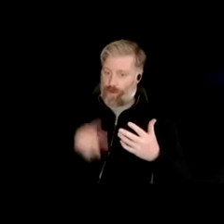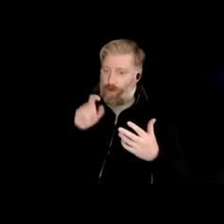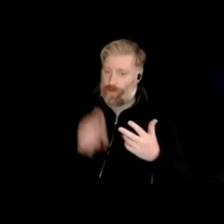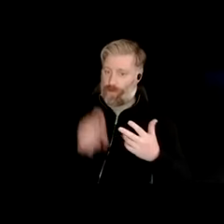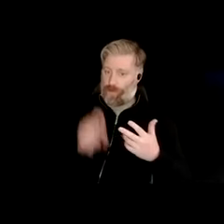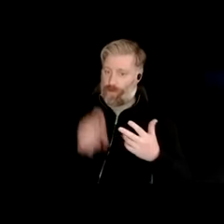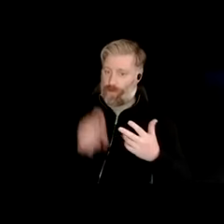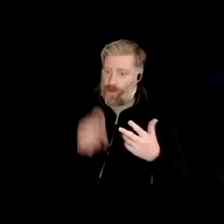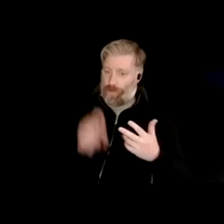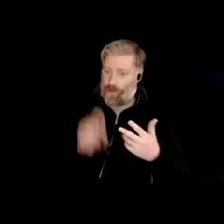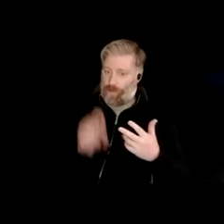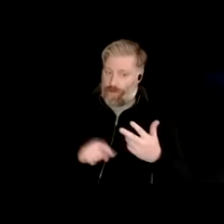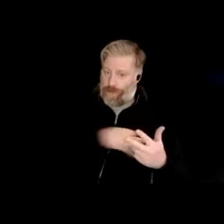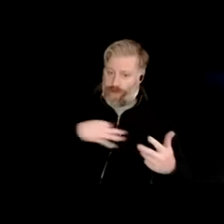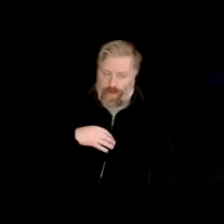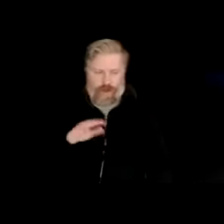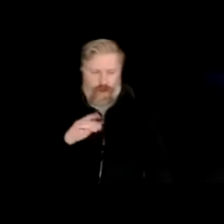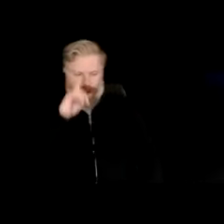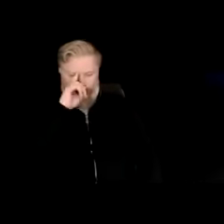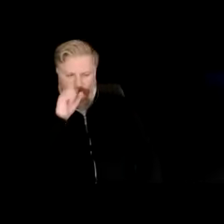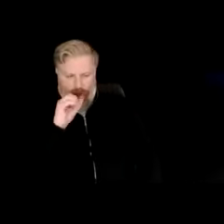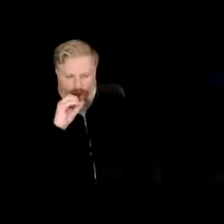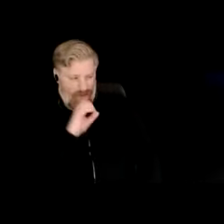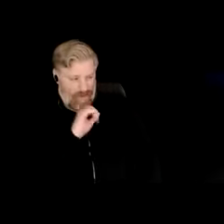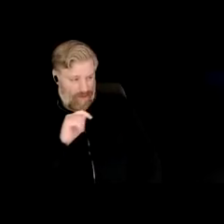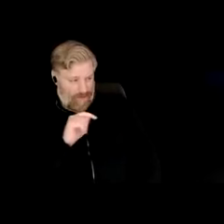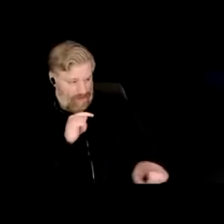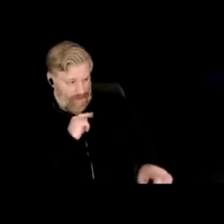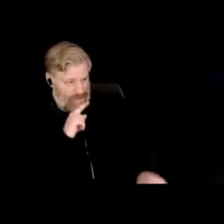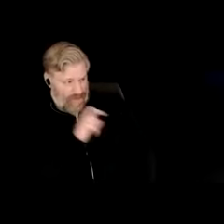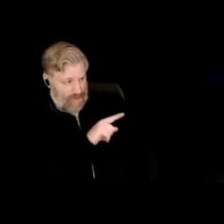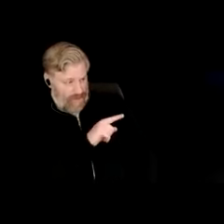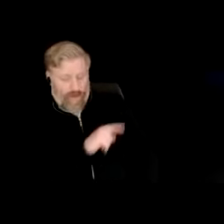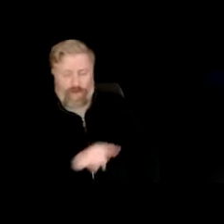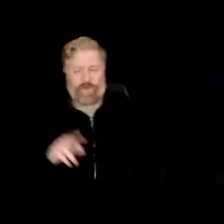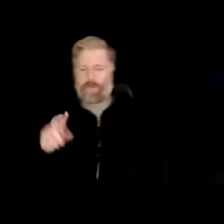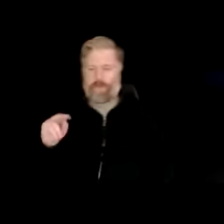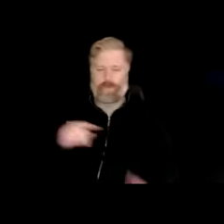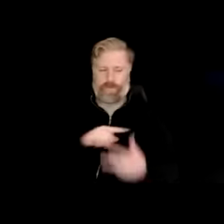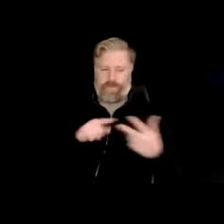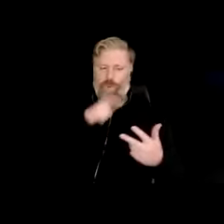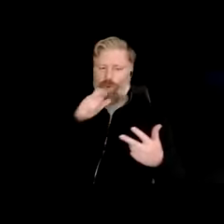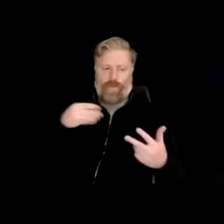I don't believe so, but Scott that one. [Scott] No, nobody needs to be paid.